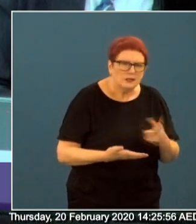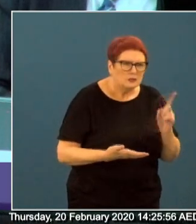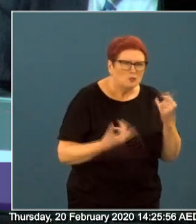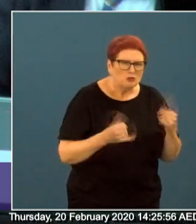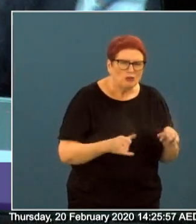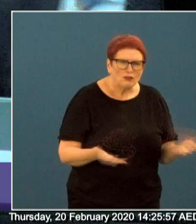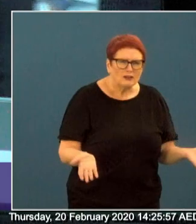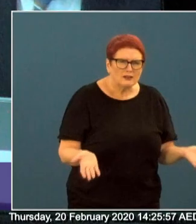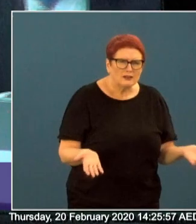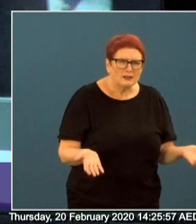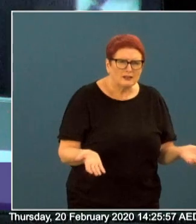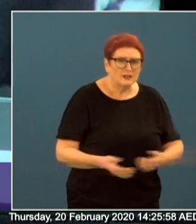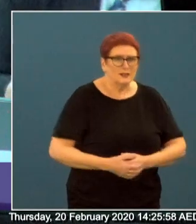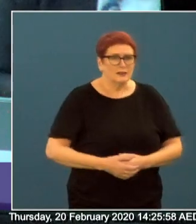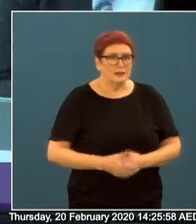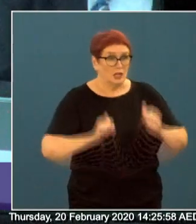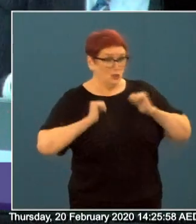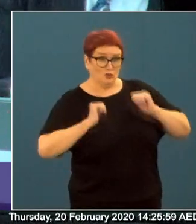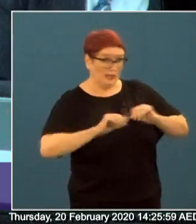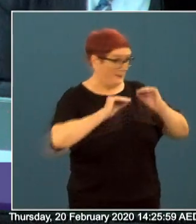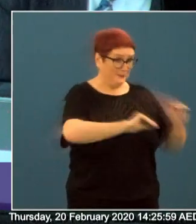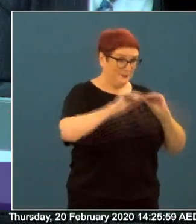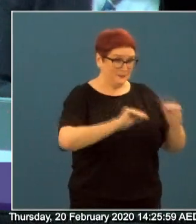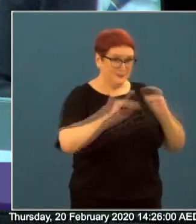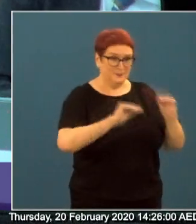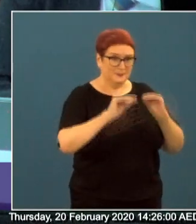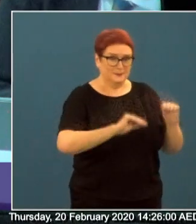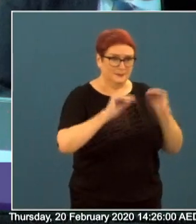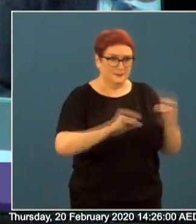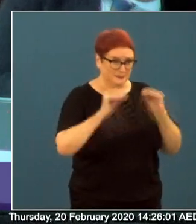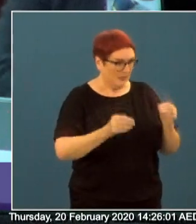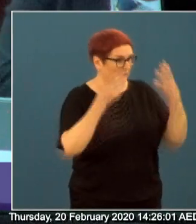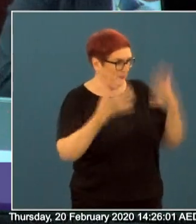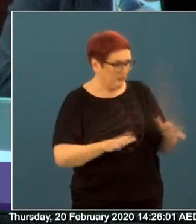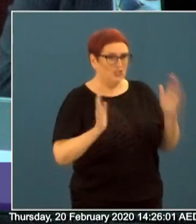if we are training people, but then there is no career pathway and there